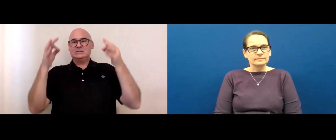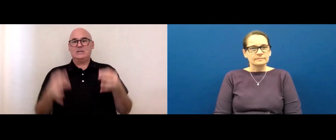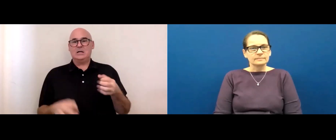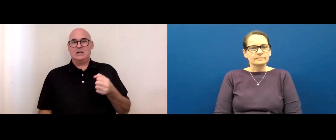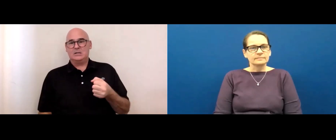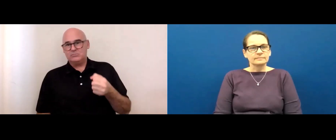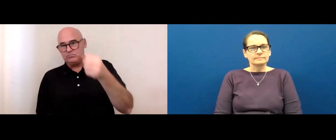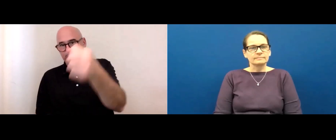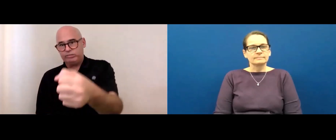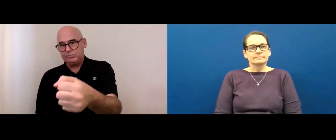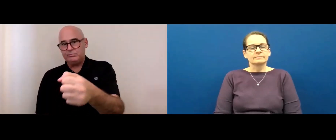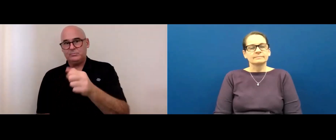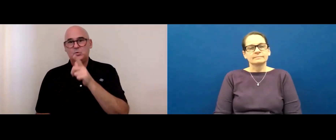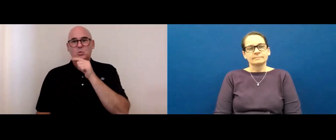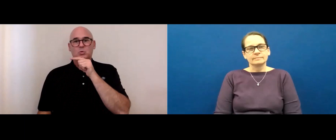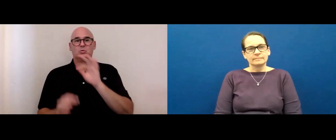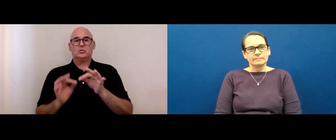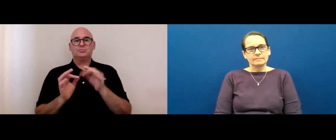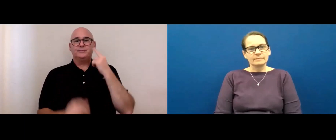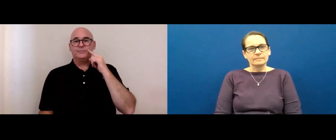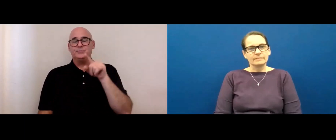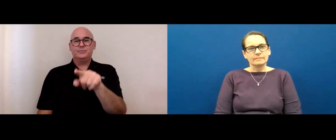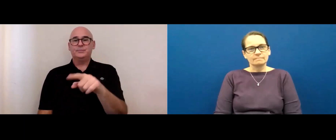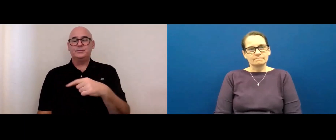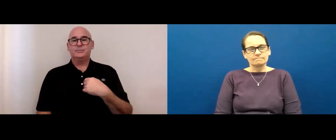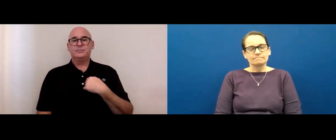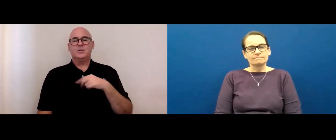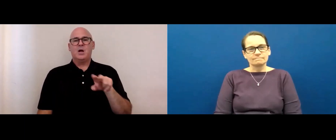the interpreter that they would decide who would be the interpreter in my classroom